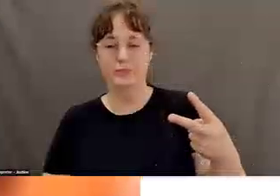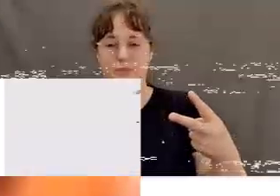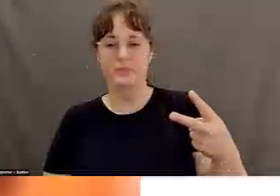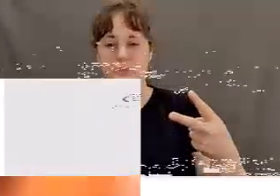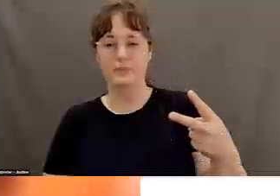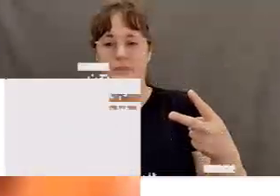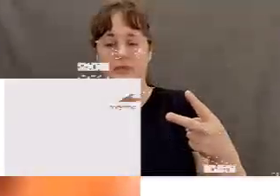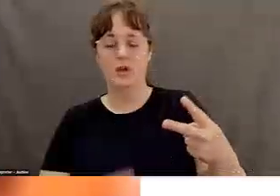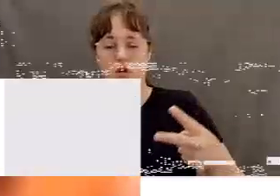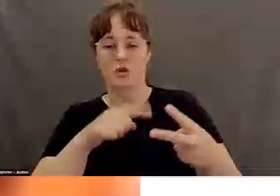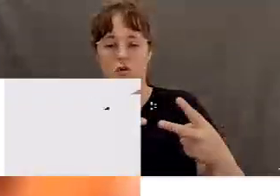Boardroom: It's like me.